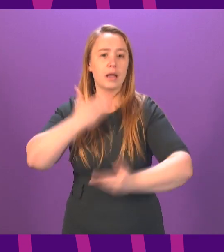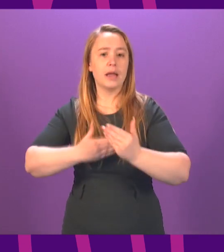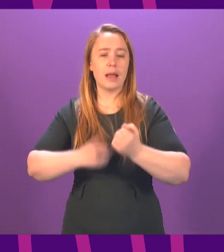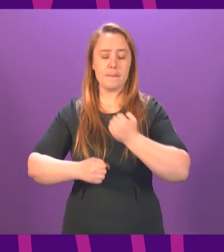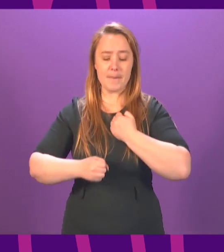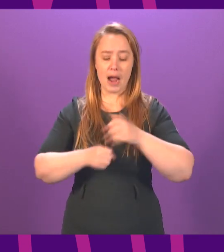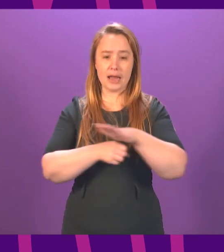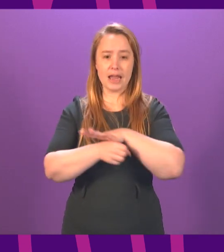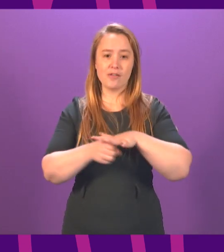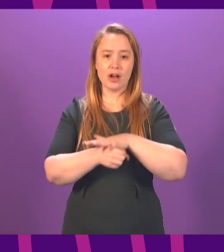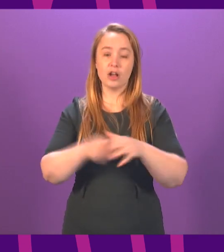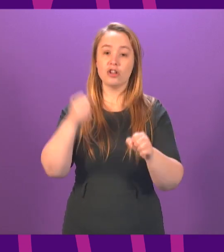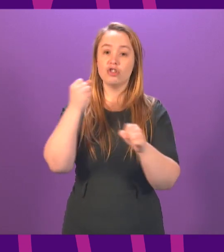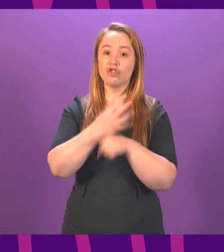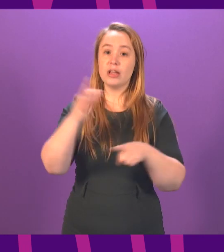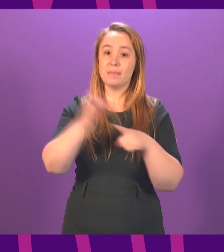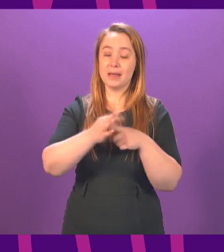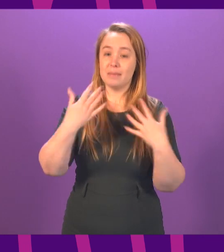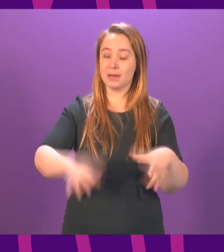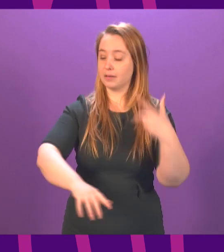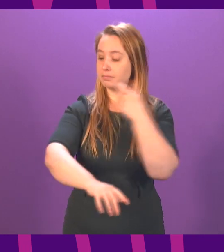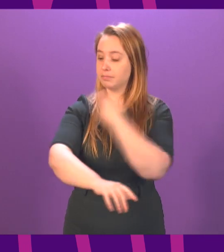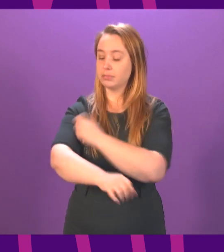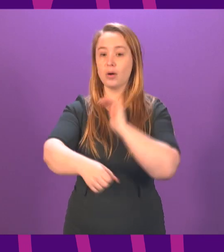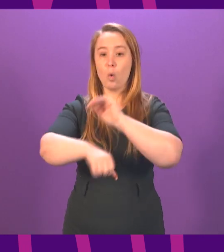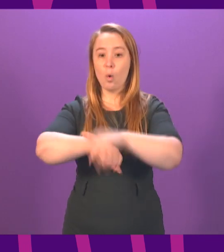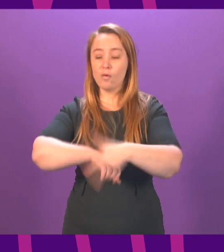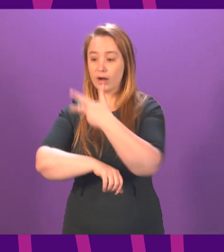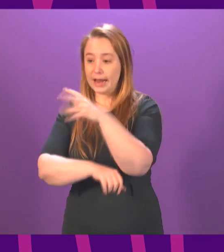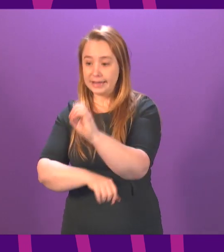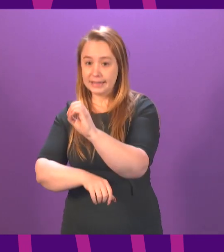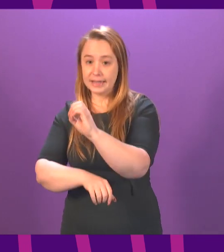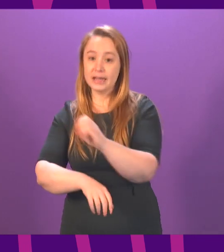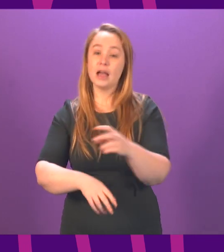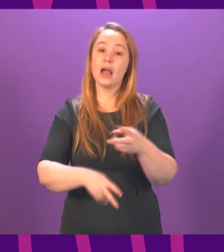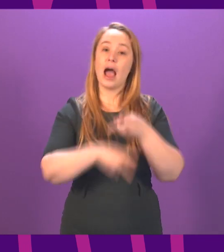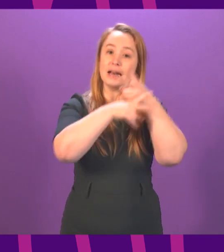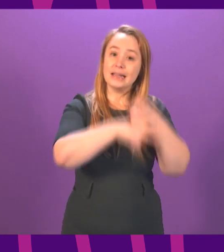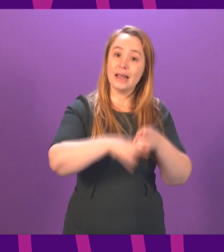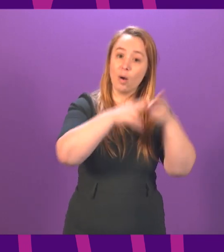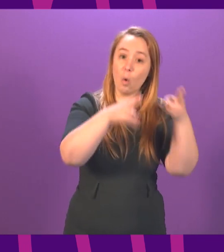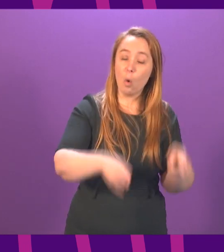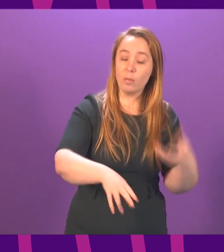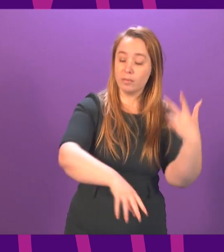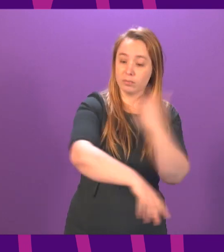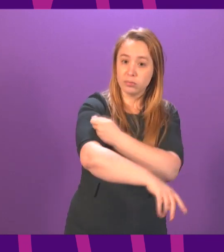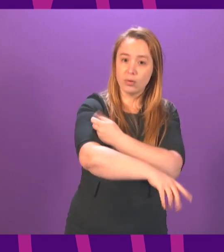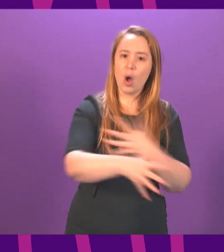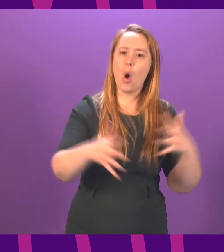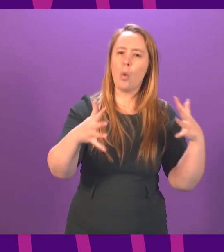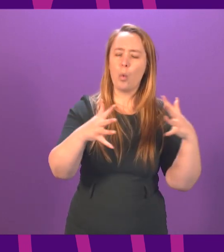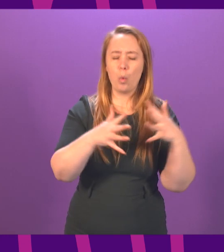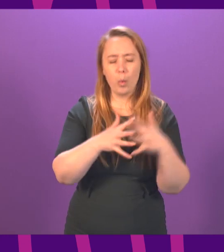who vaccinated their over-80s and nursing home patients some weeks ago, cannot now get